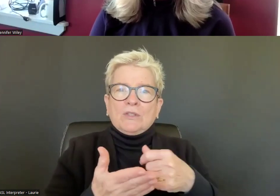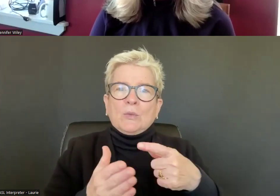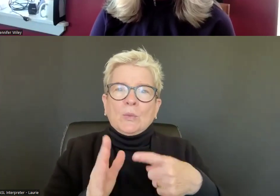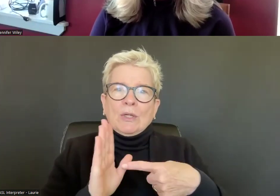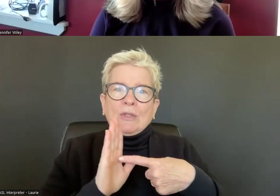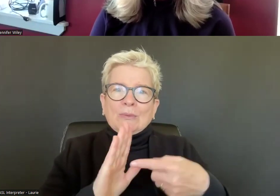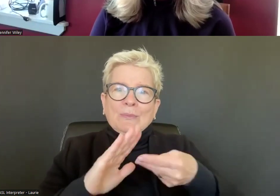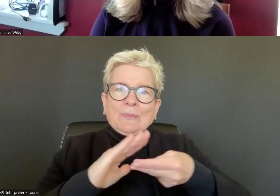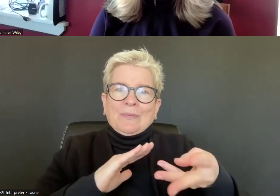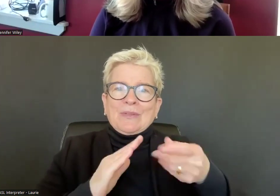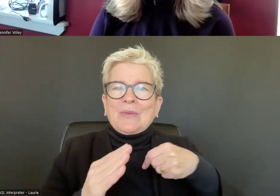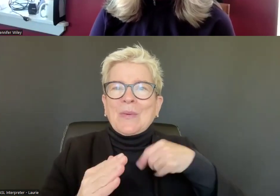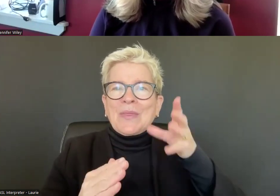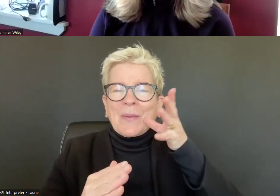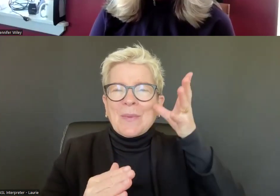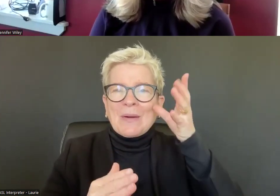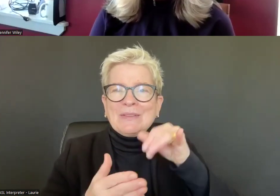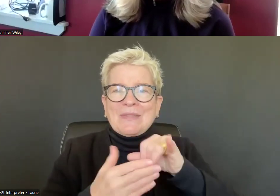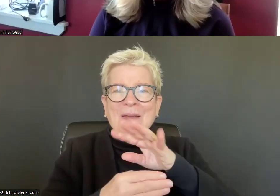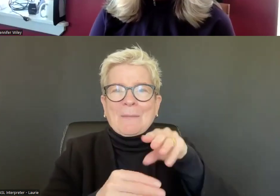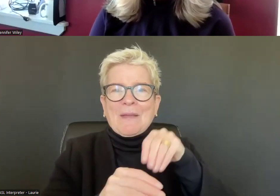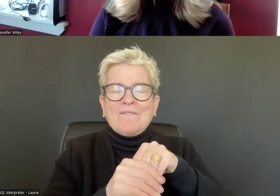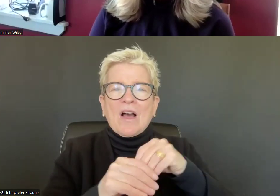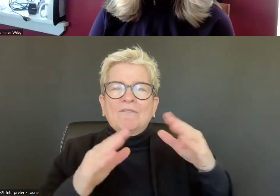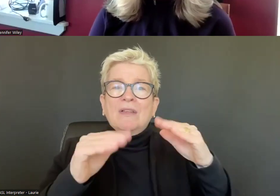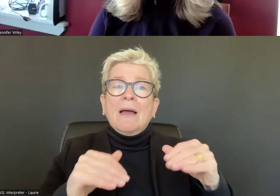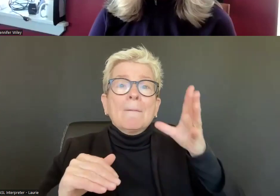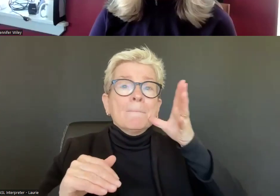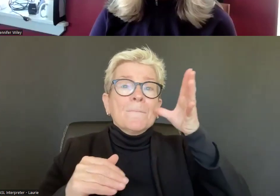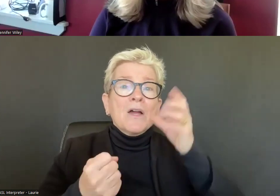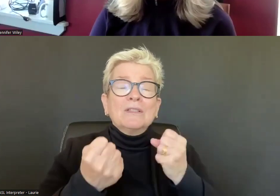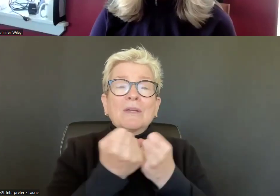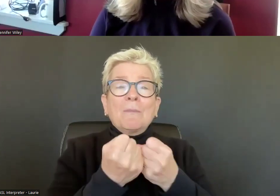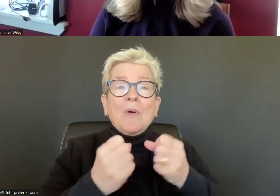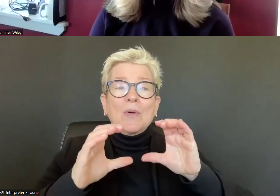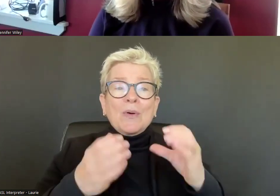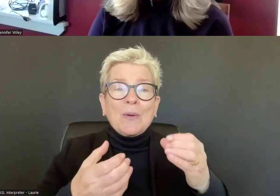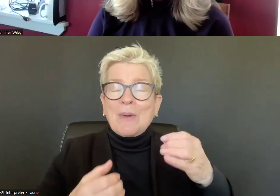the idea of having a parent support group, so thinking about pulling parents aside for like